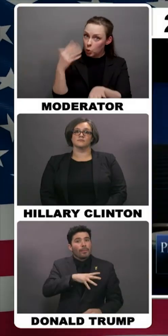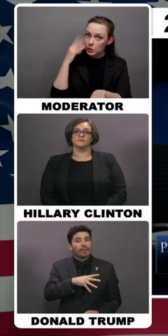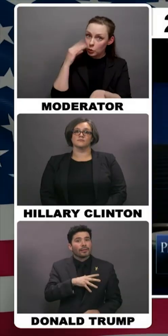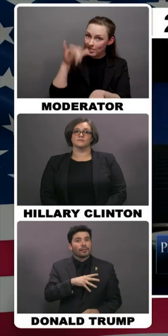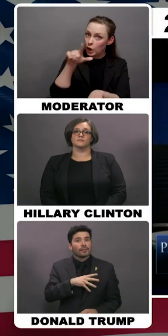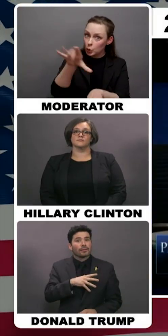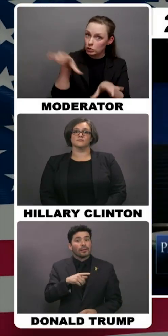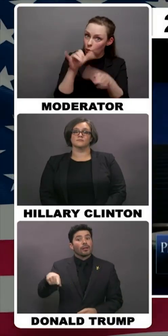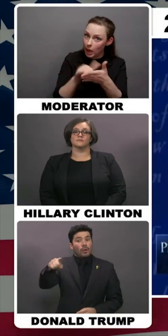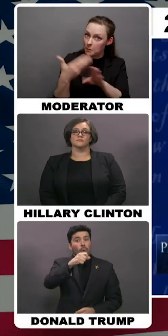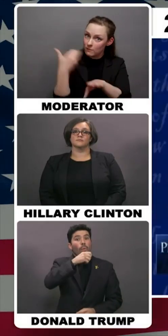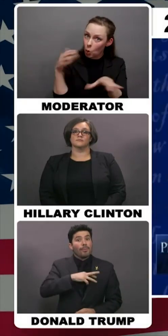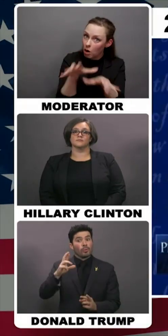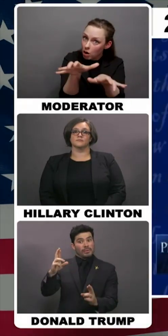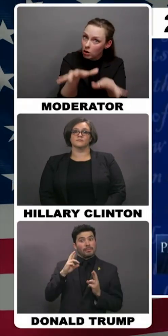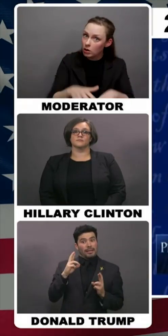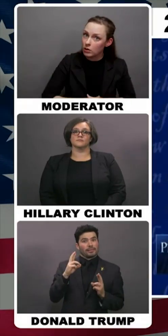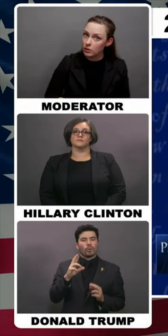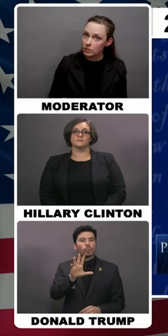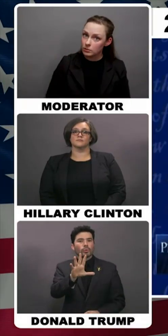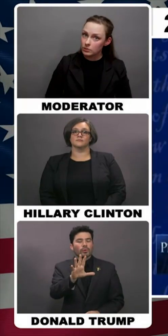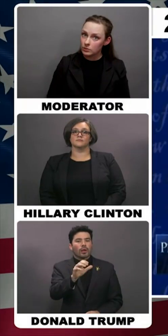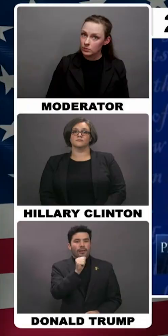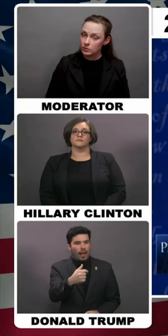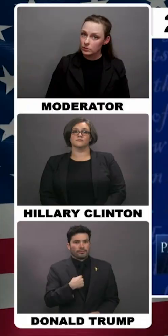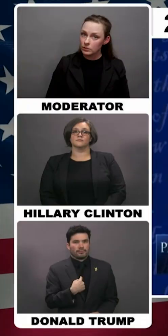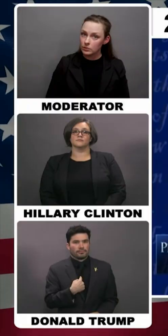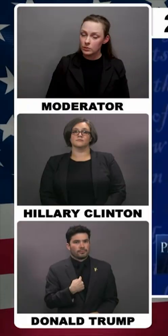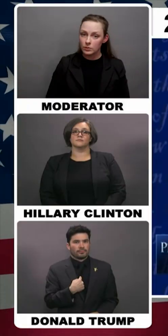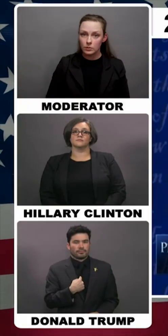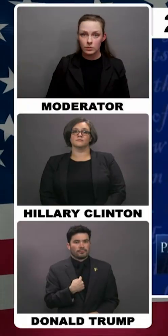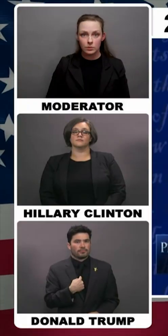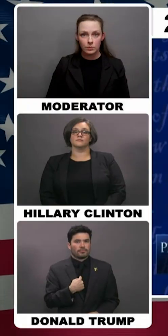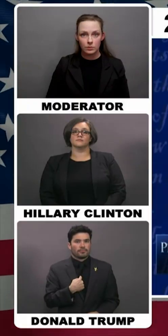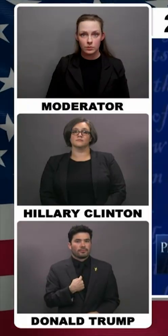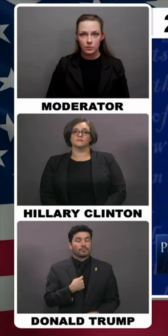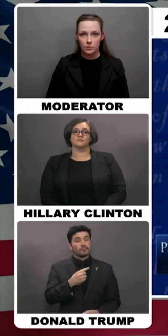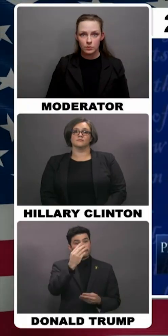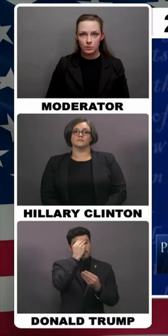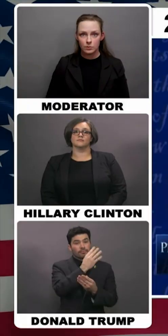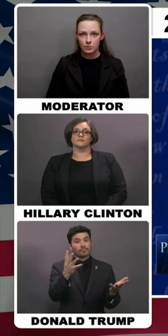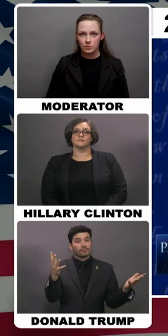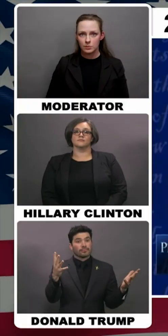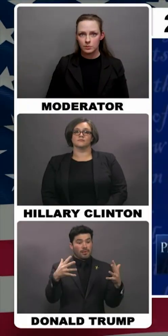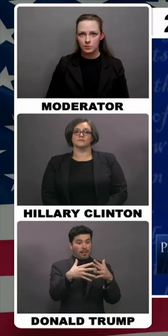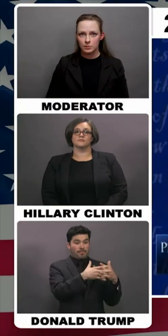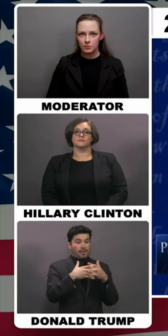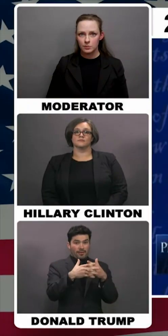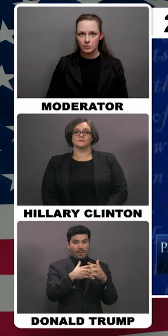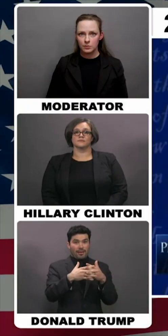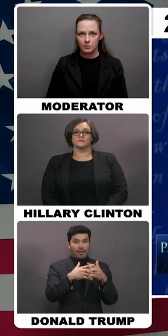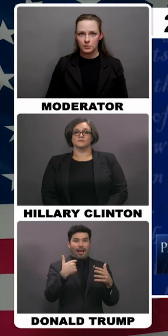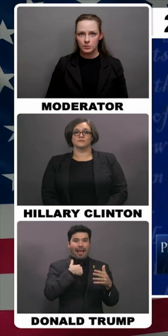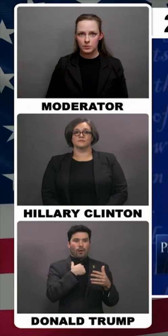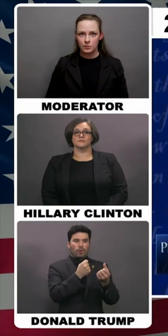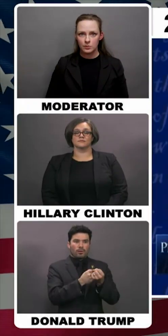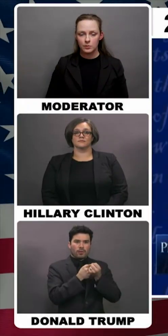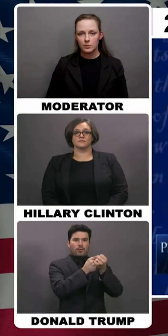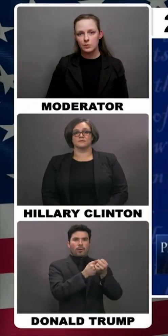and I will tell you, no, I have not. And I will tell you that I'm gonna make our country safe. We're gonna have borders on our country, which we don't have.